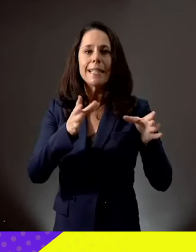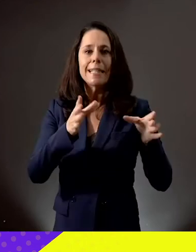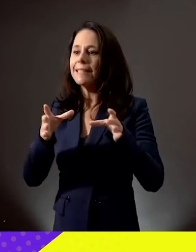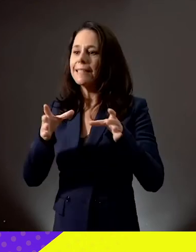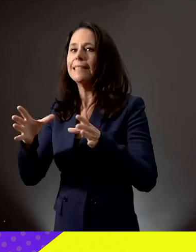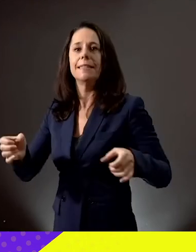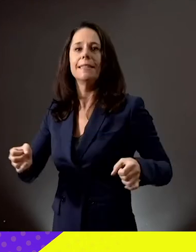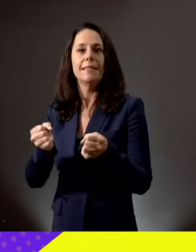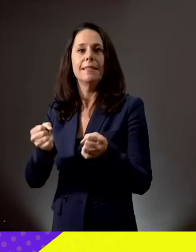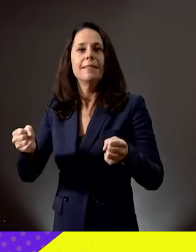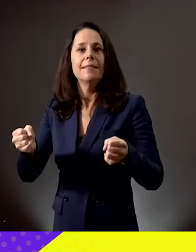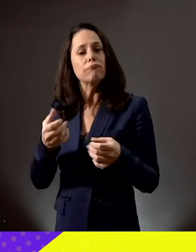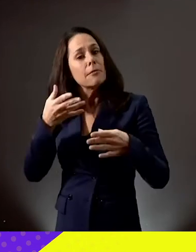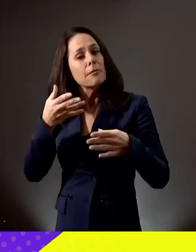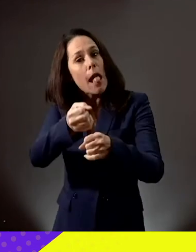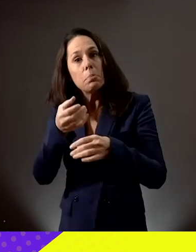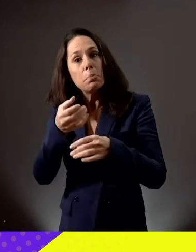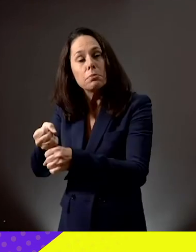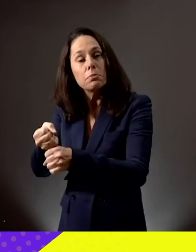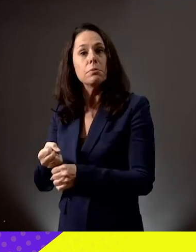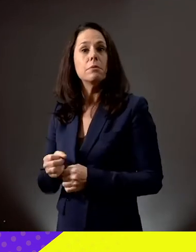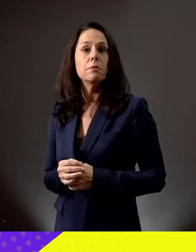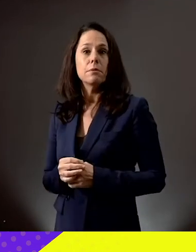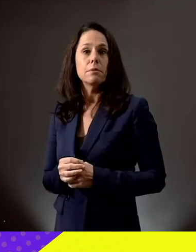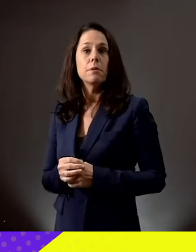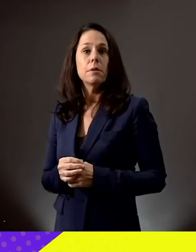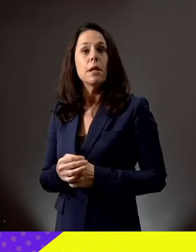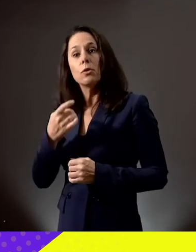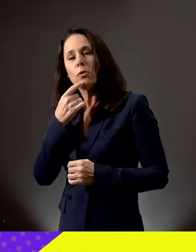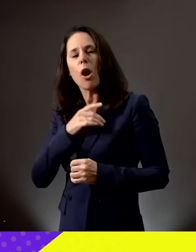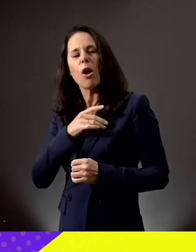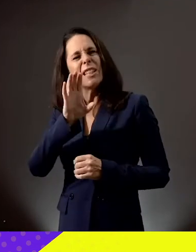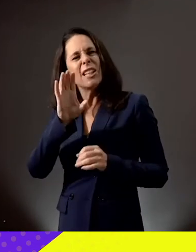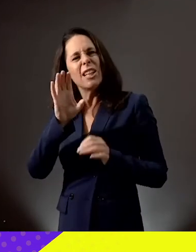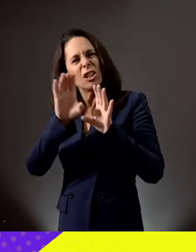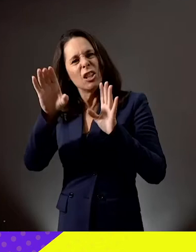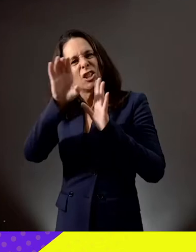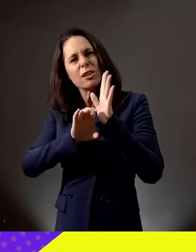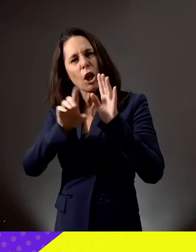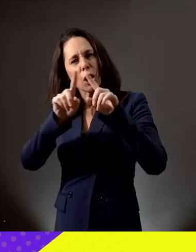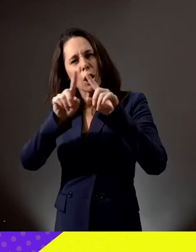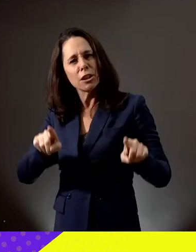We also have the Diversity charter, which we will use to create plans.